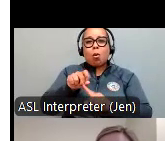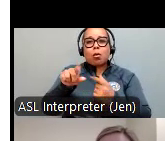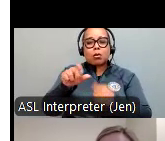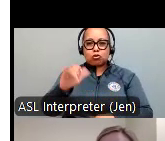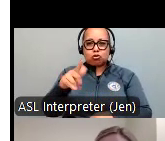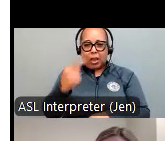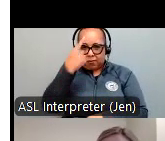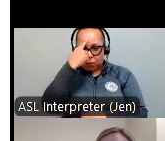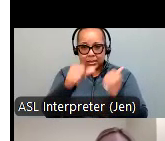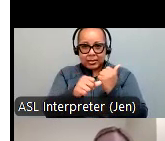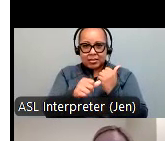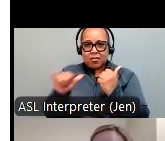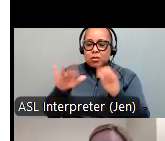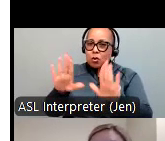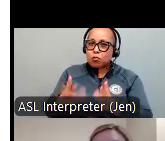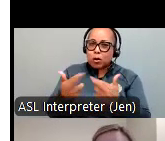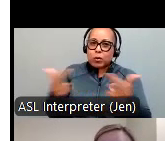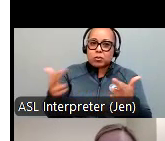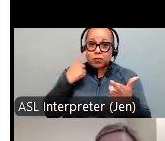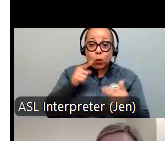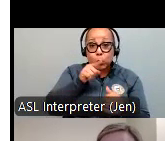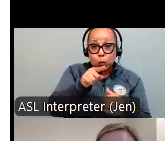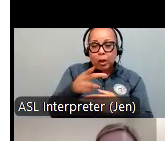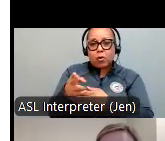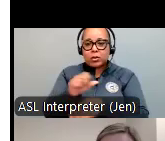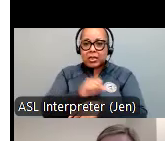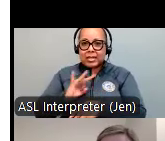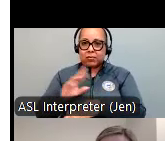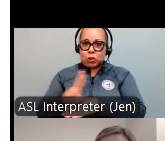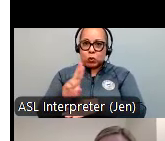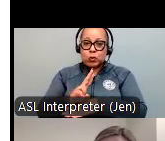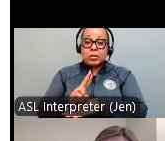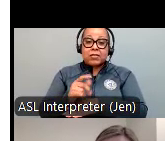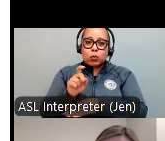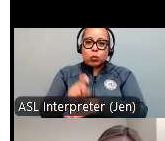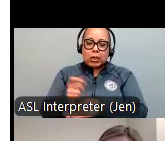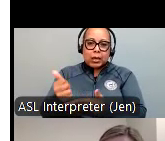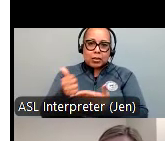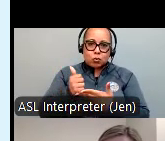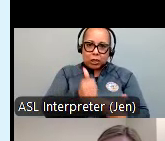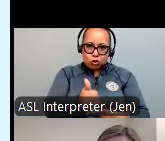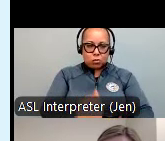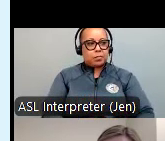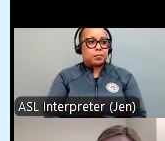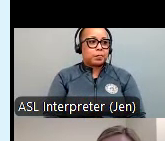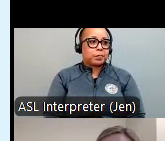So they're a great resource for you and your hotel staff to use if you do need a consultation.